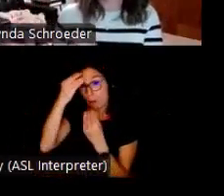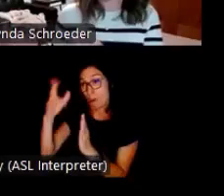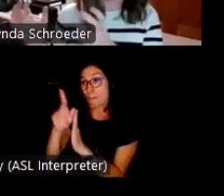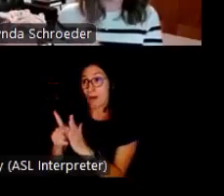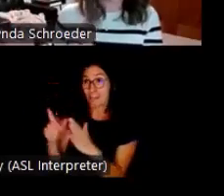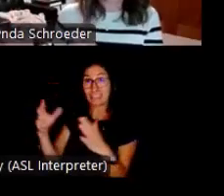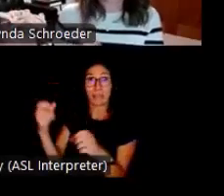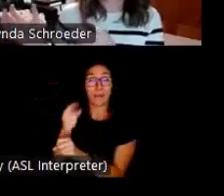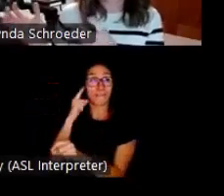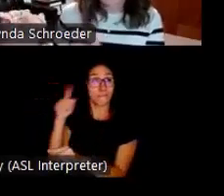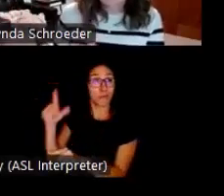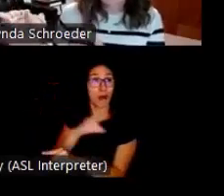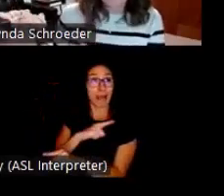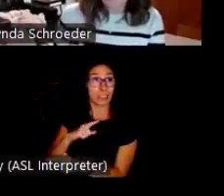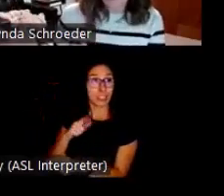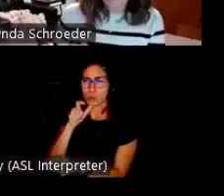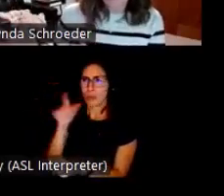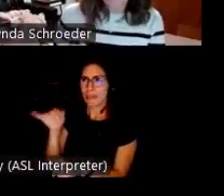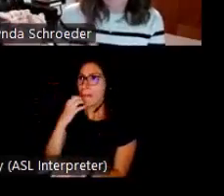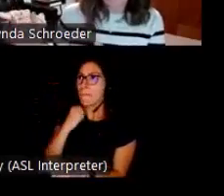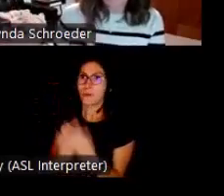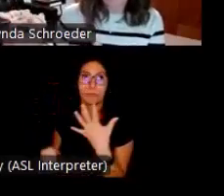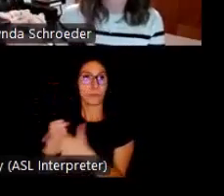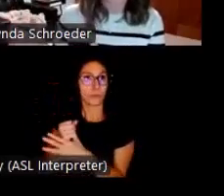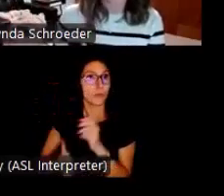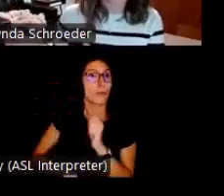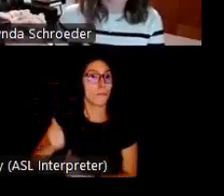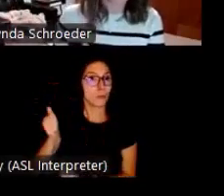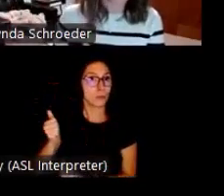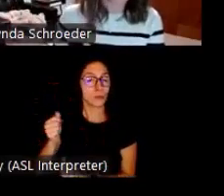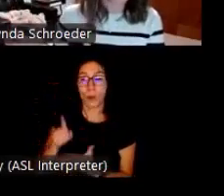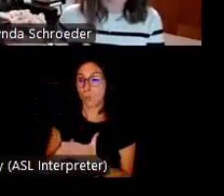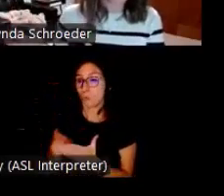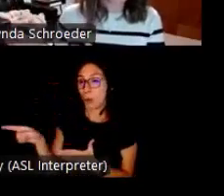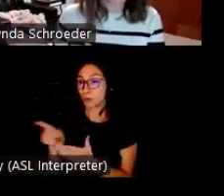and here are the things you can do to make positive change.